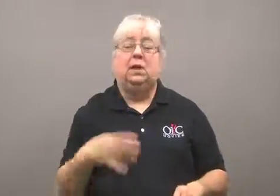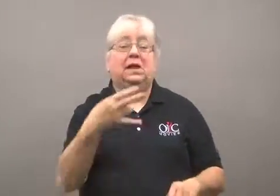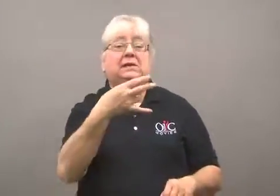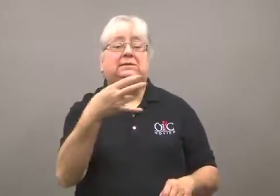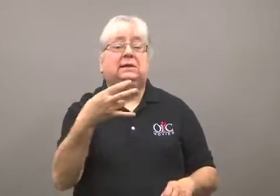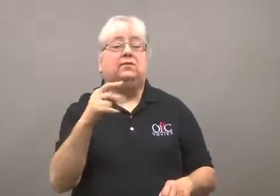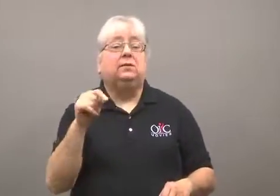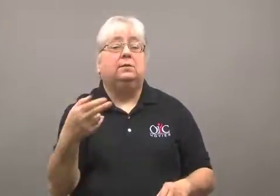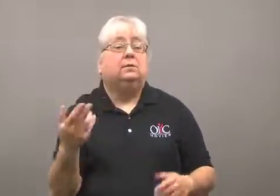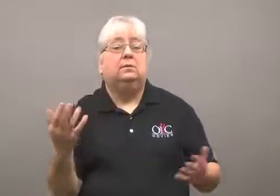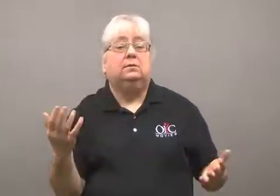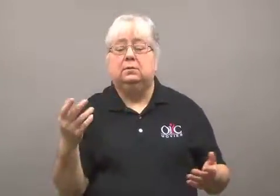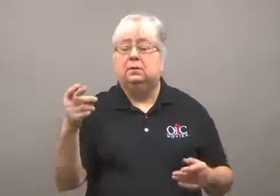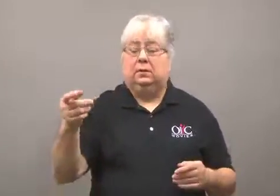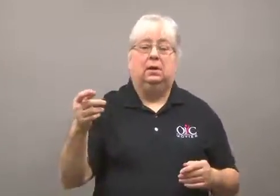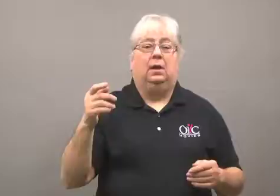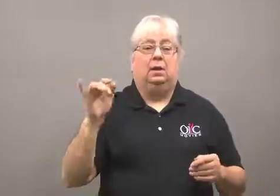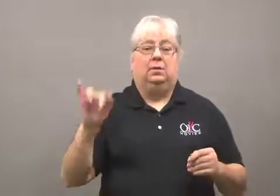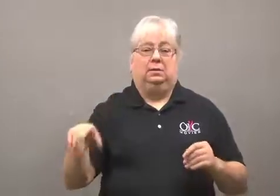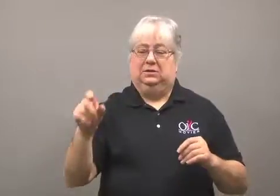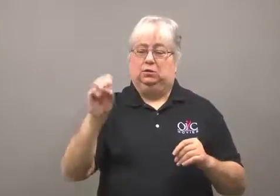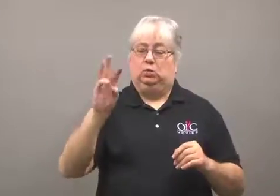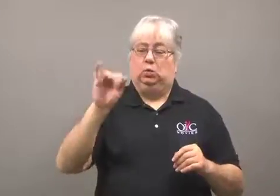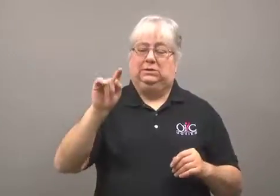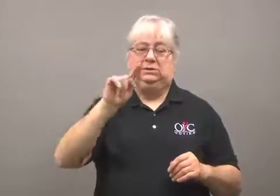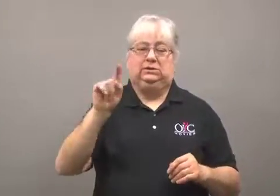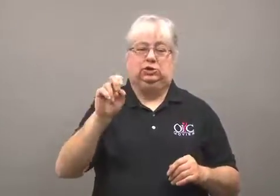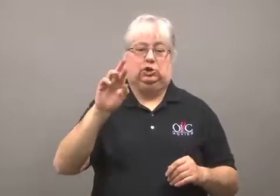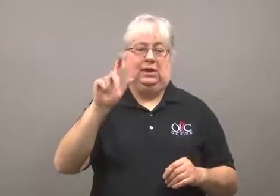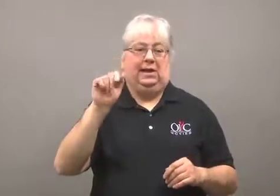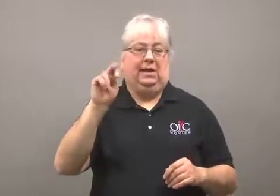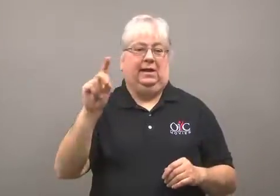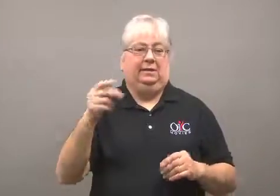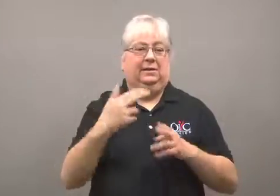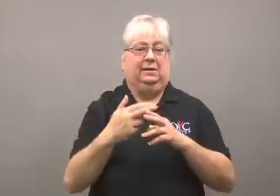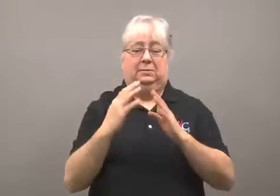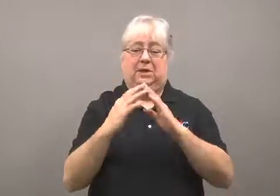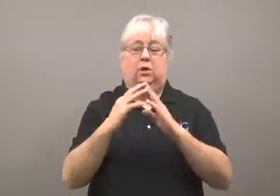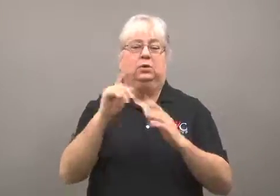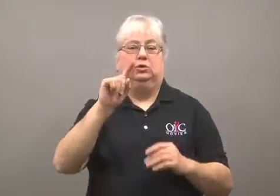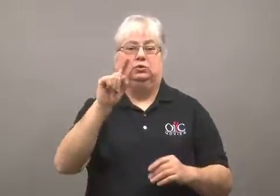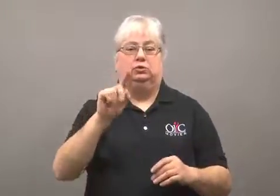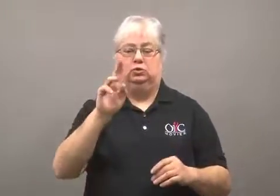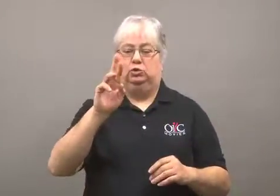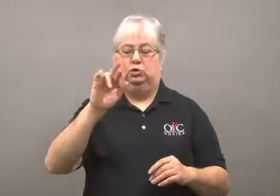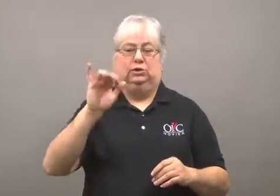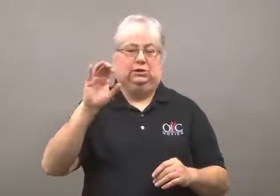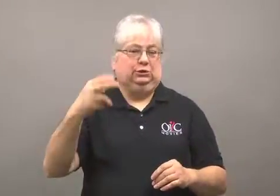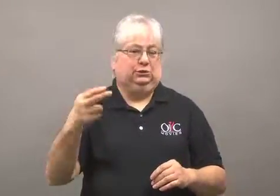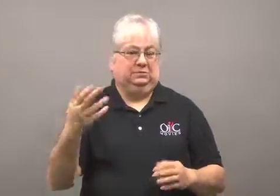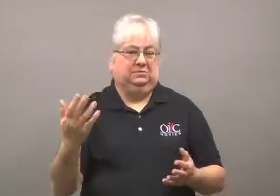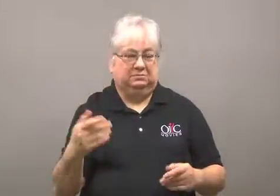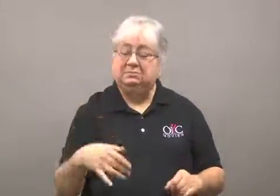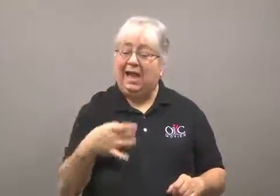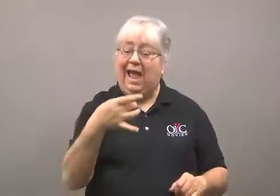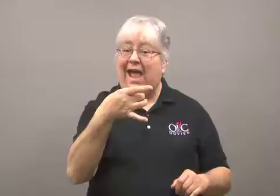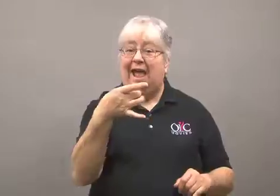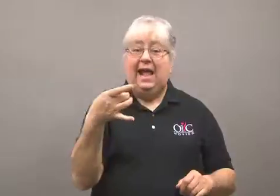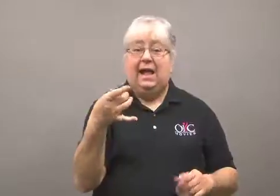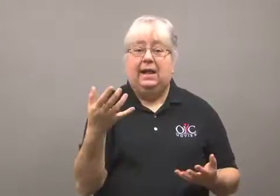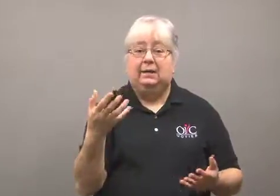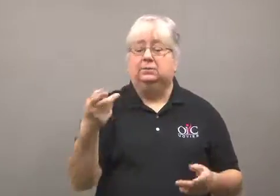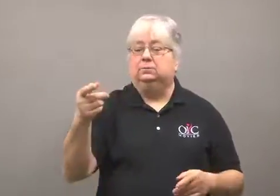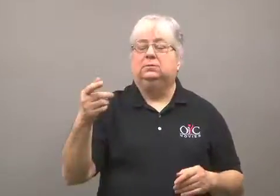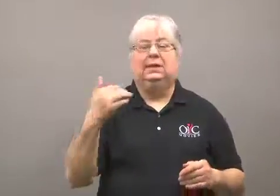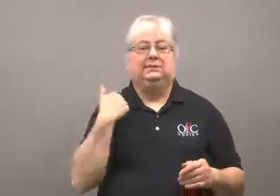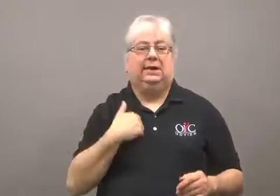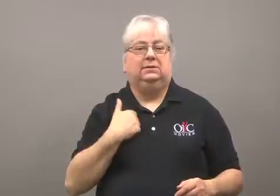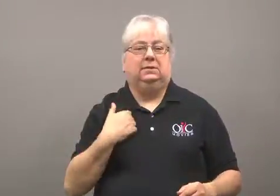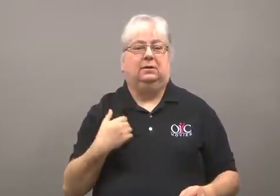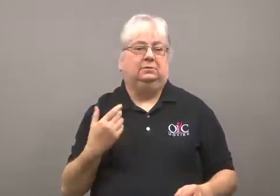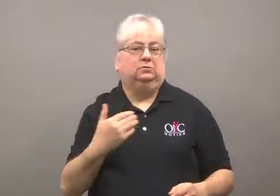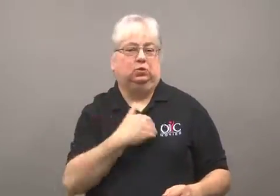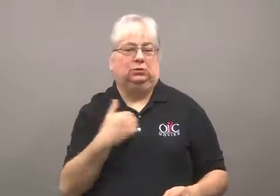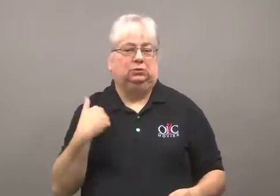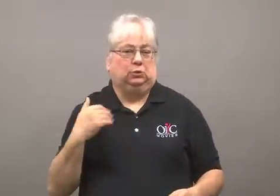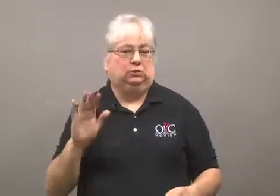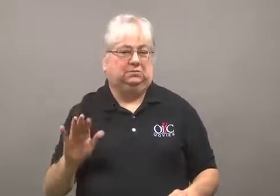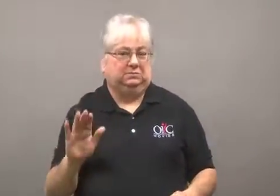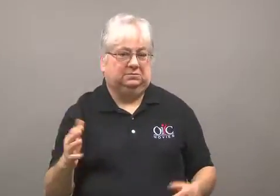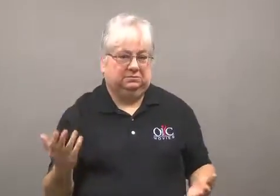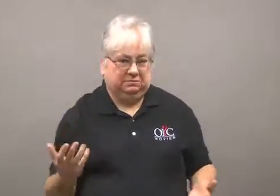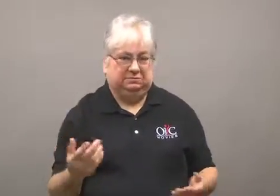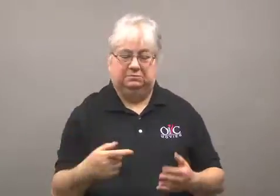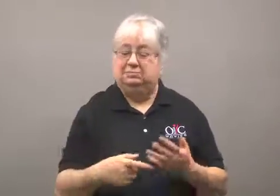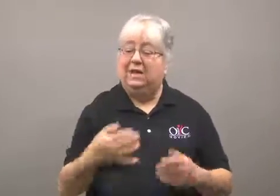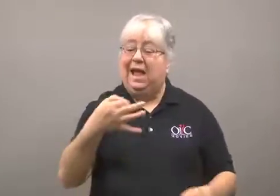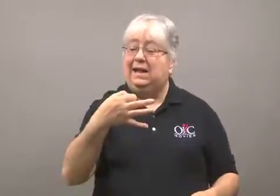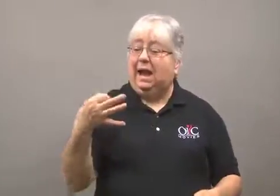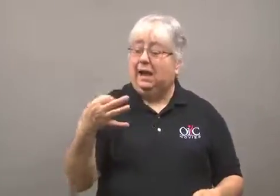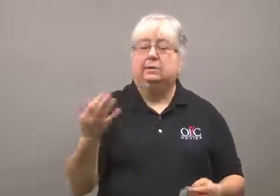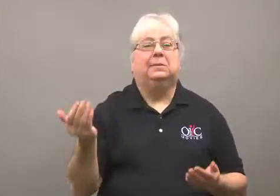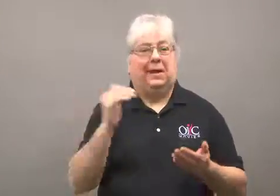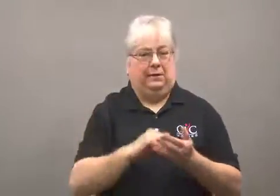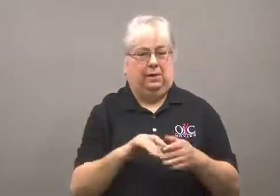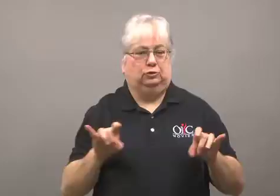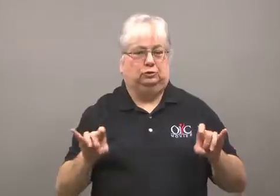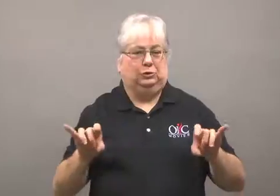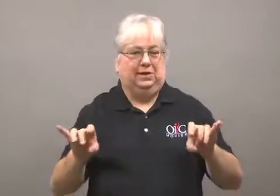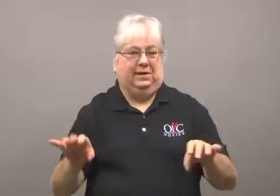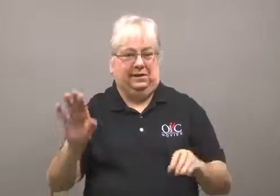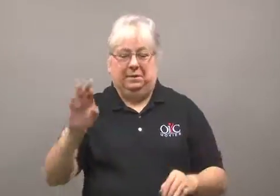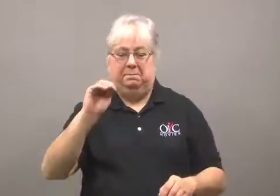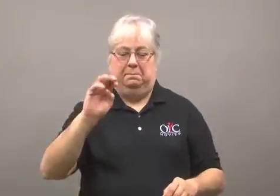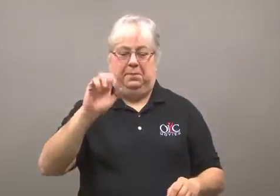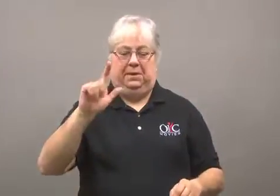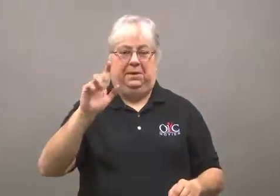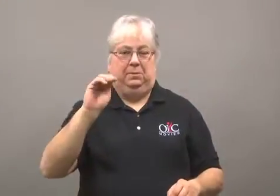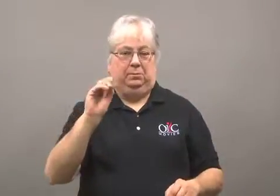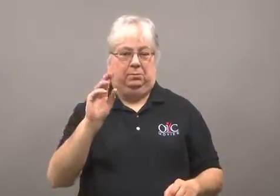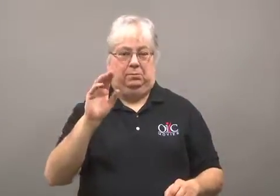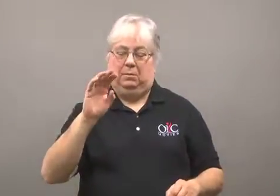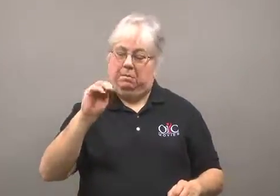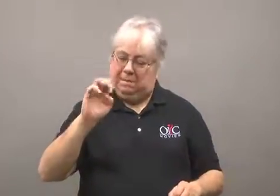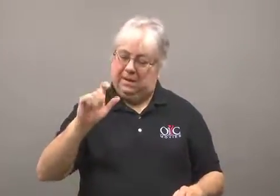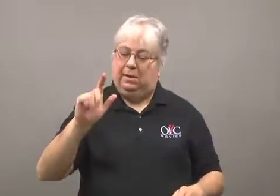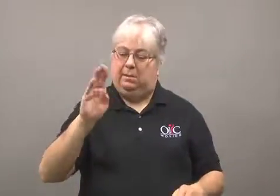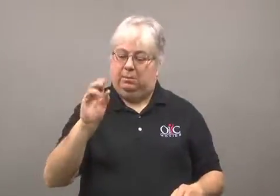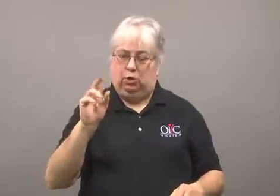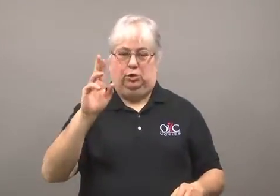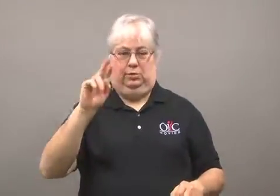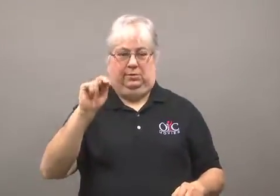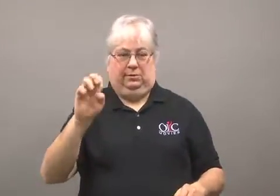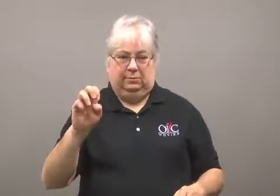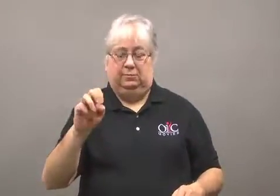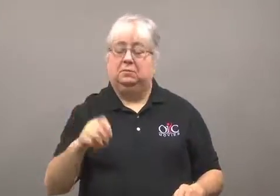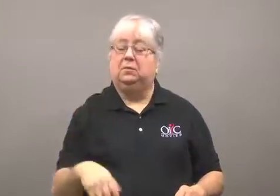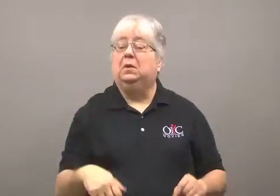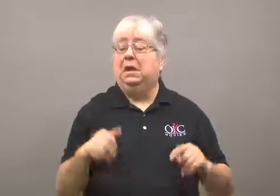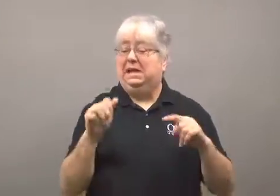Seventh was the Swiss city, Zurich. Toronto, Canada was number eight.